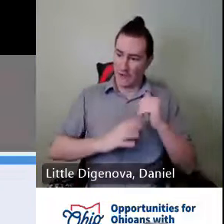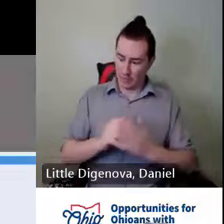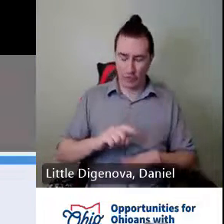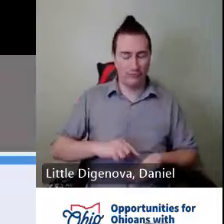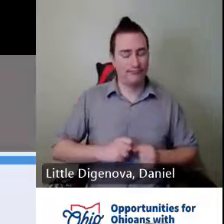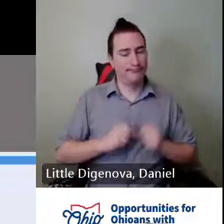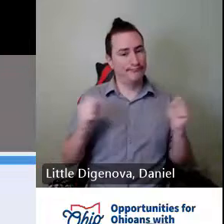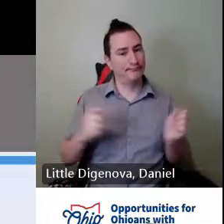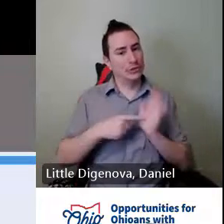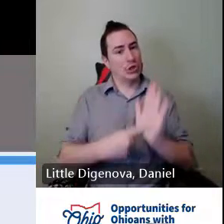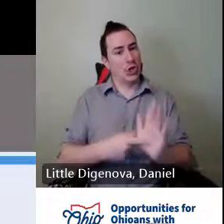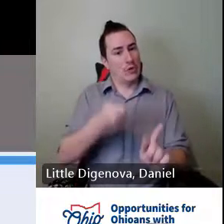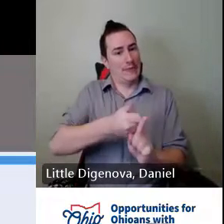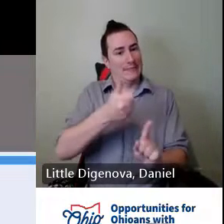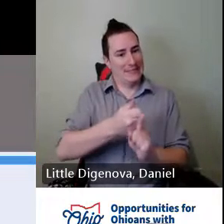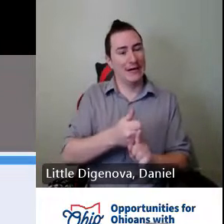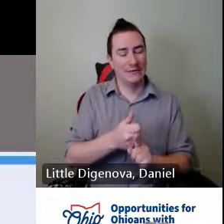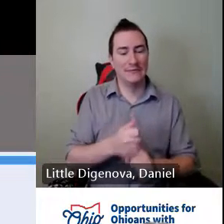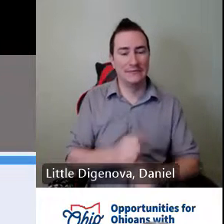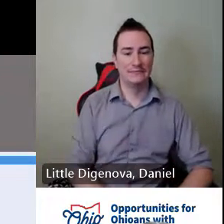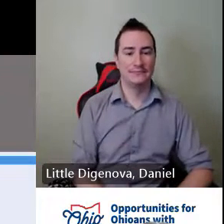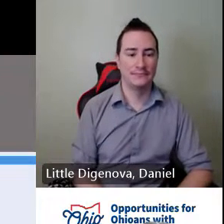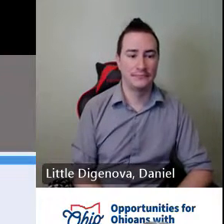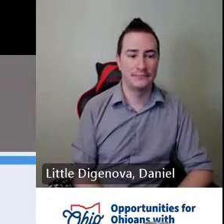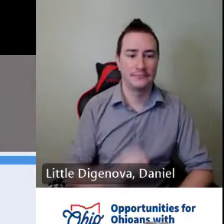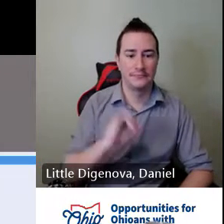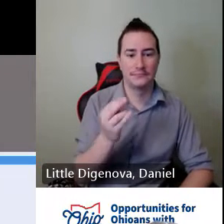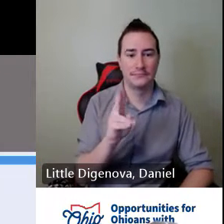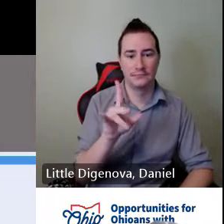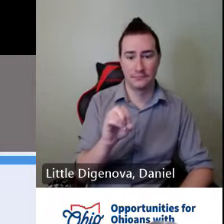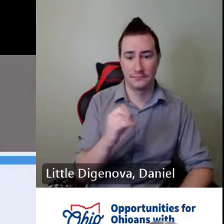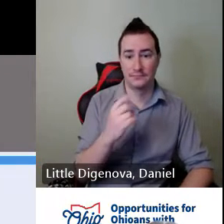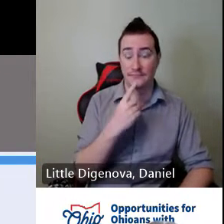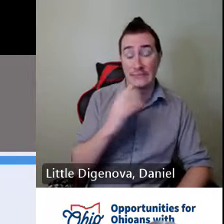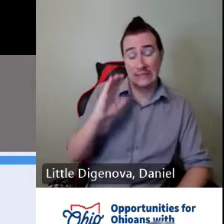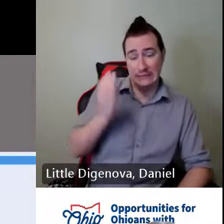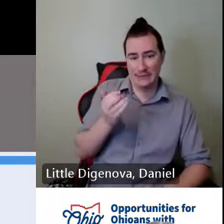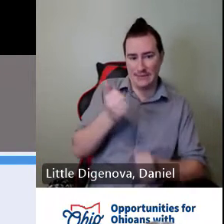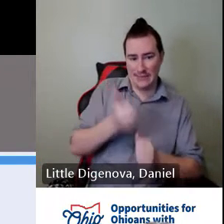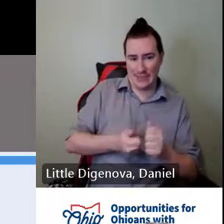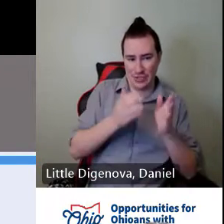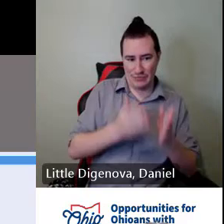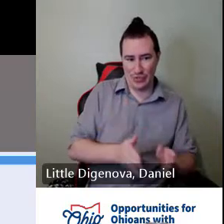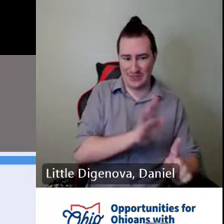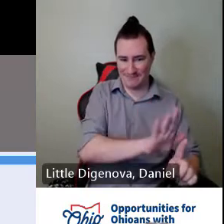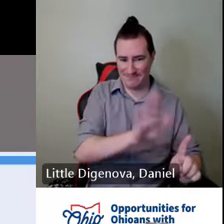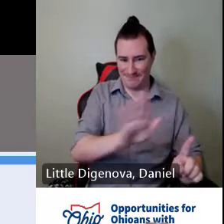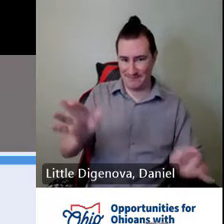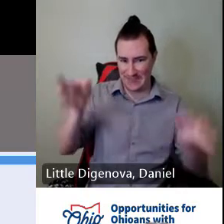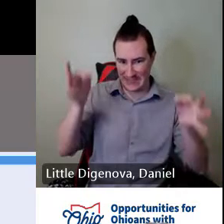Julie: It sounds like each person will have his or her own reasons when it comes to disclosing or not disclosing their disability.